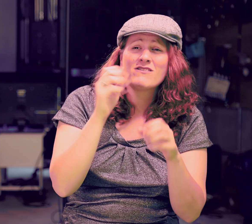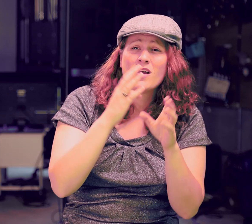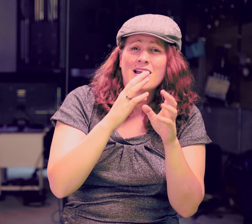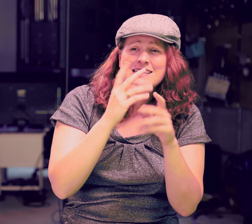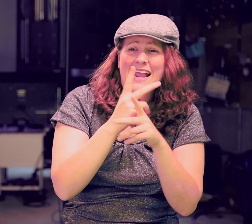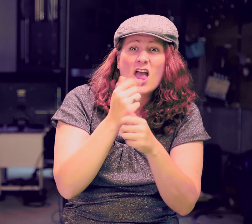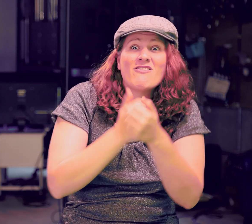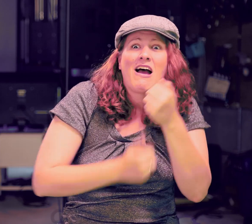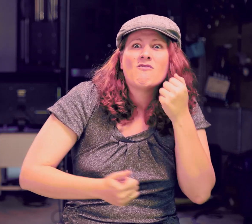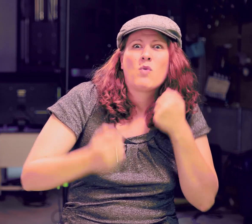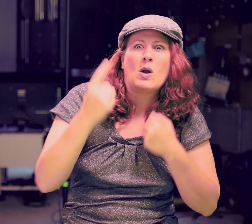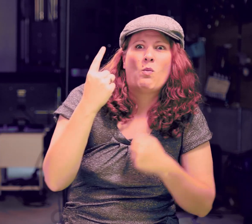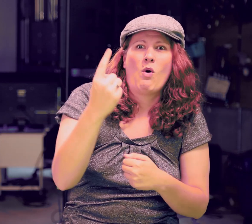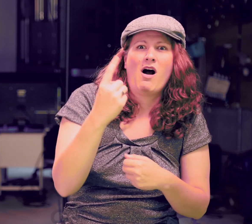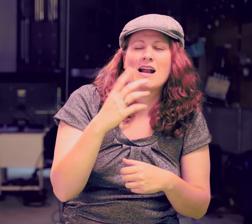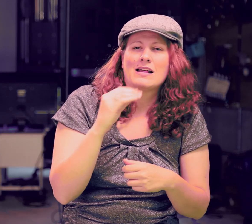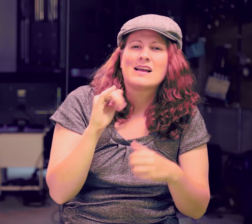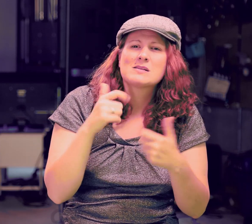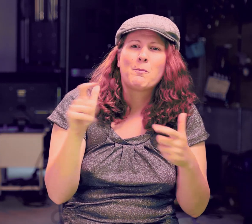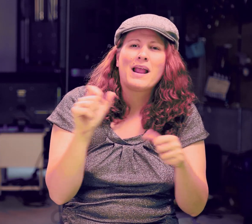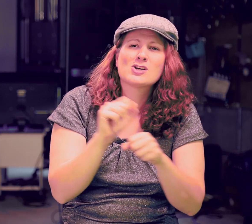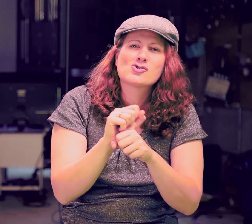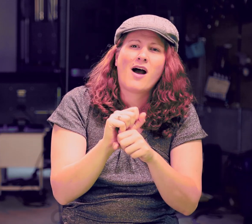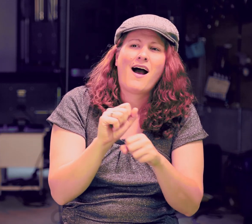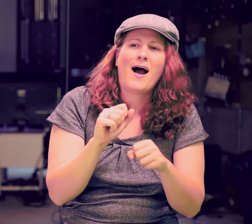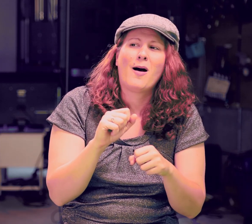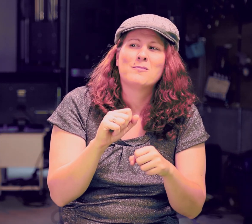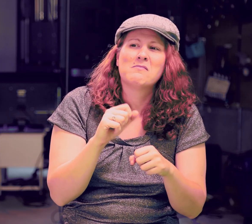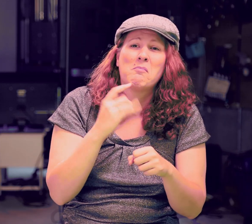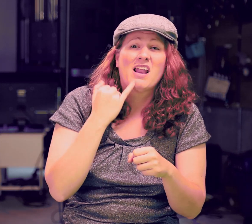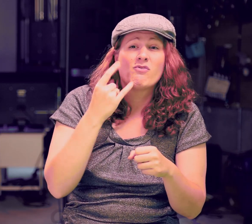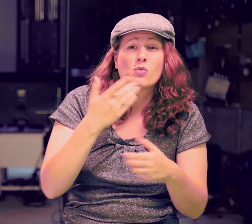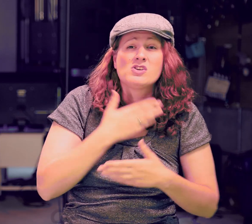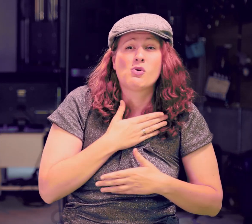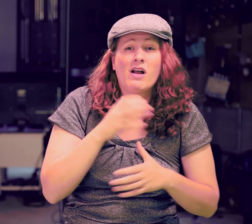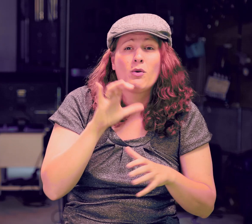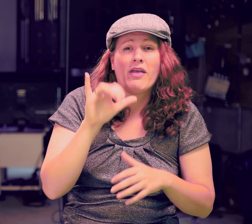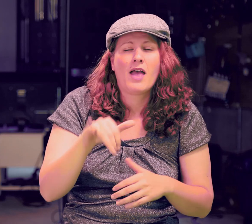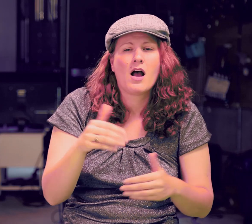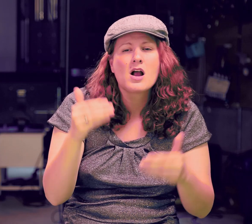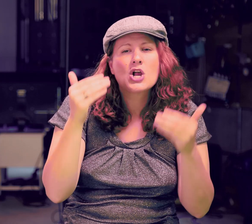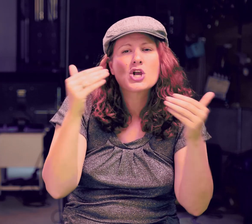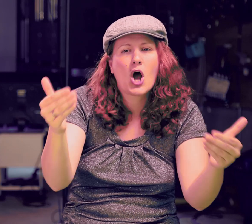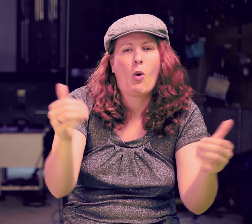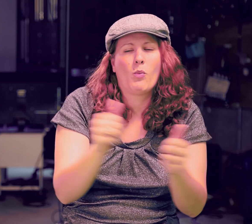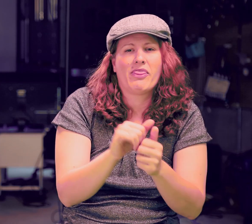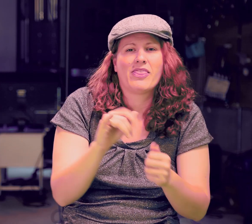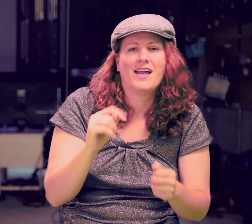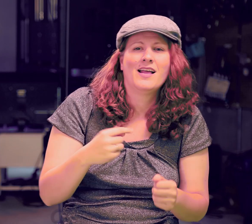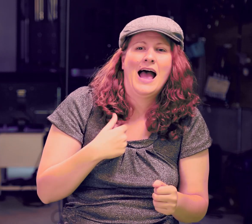you have to take care of every one. It's a big job. But if you enjoy doing that, go with it.